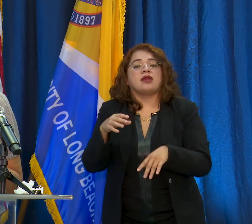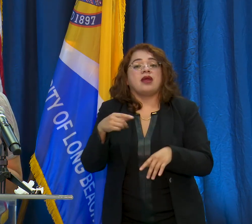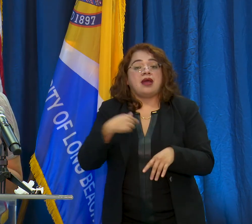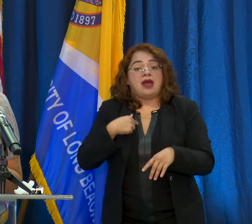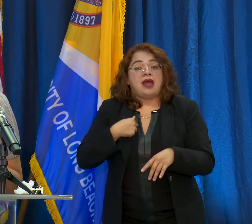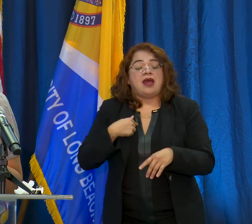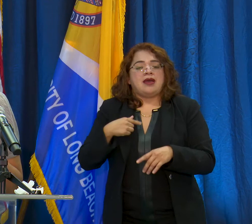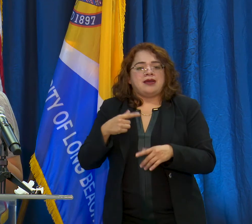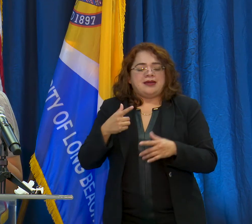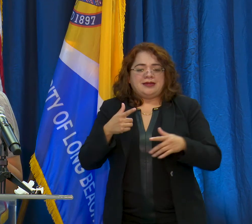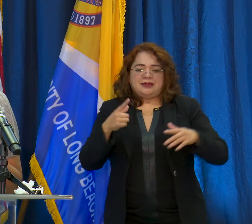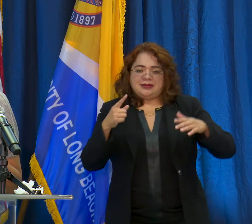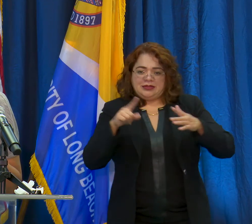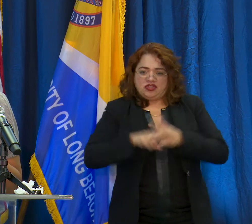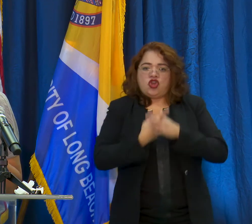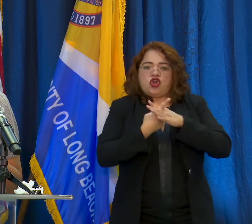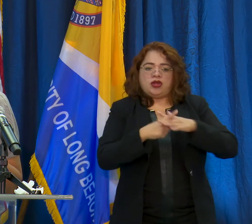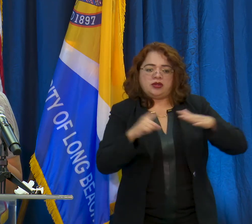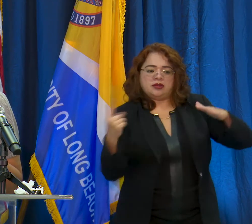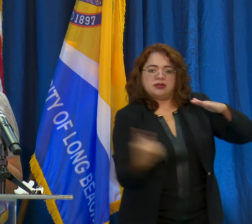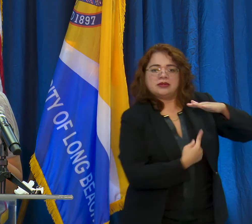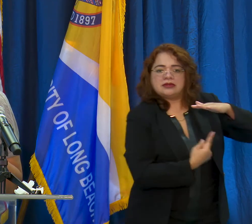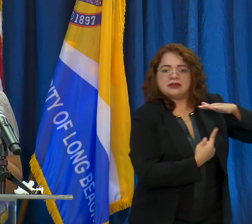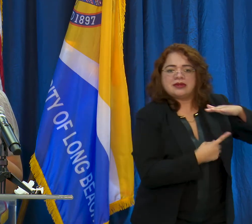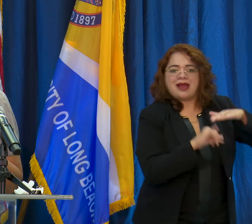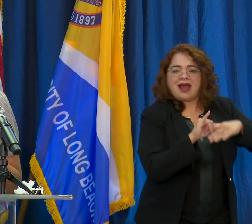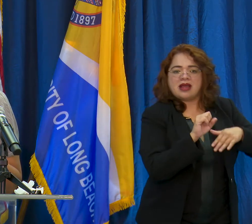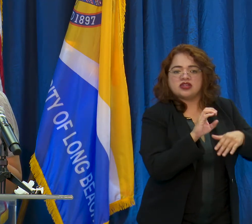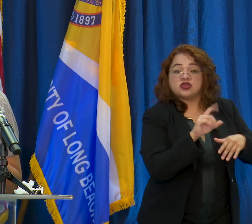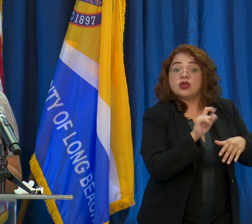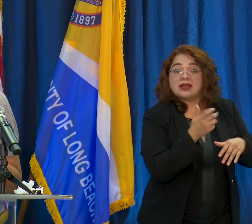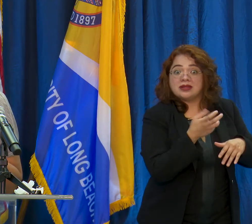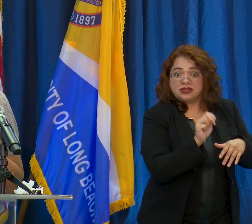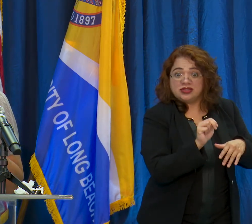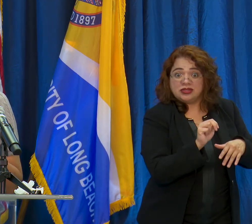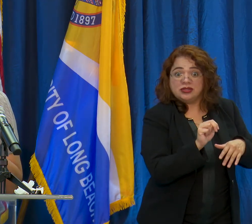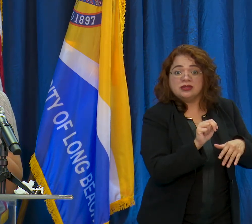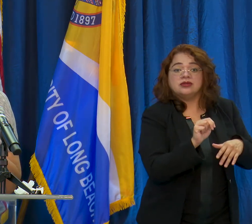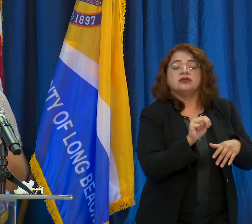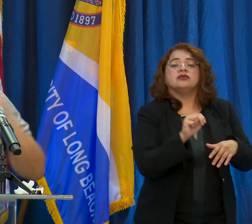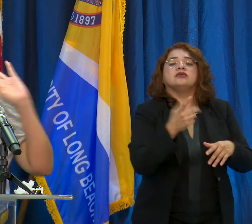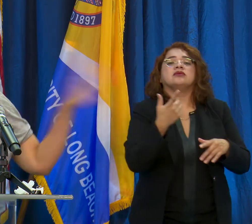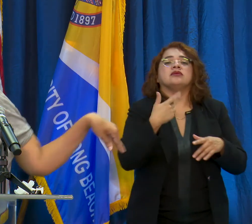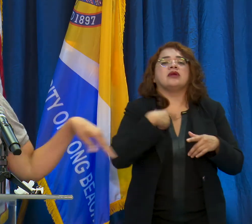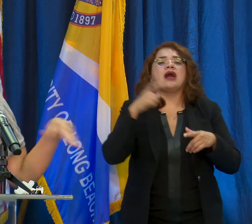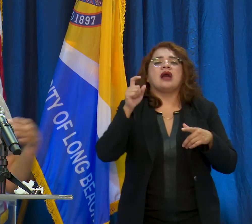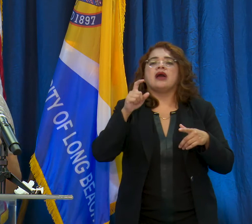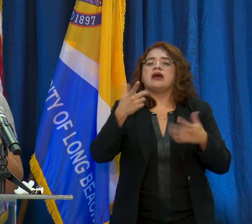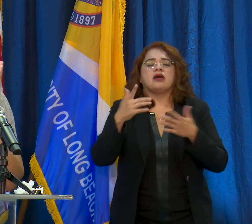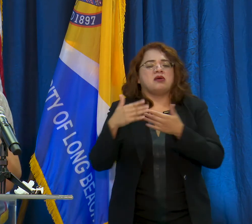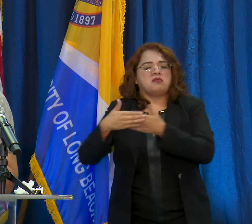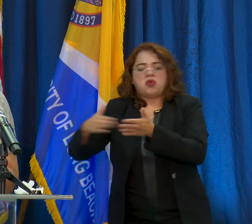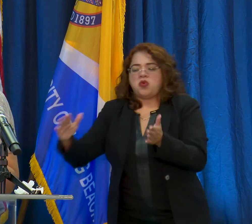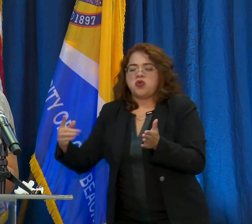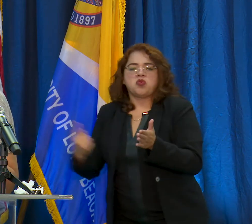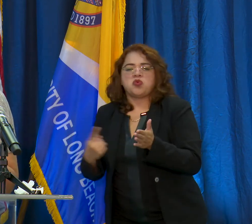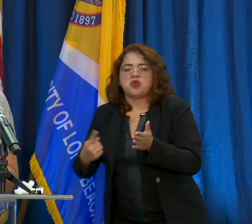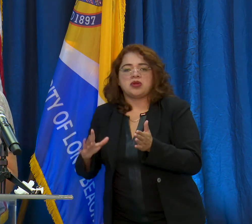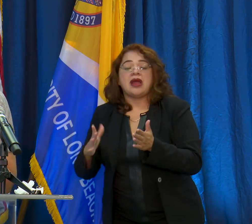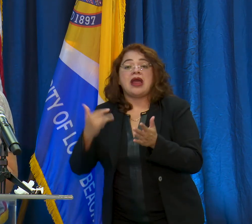a case. You need to do the isolation clearance. Forget about quarantine now, because now you're a case. You're going to